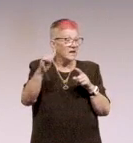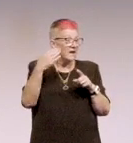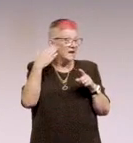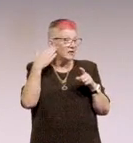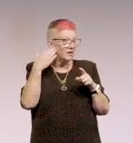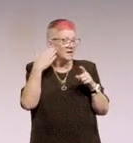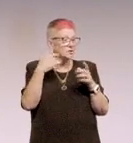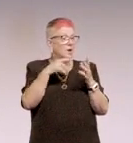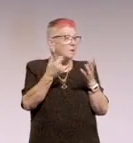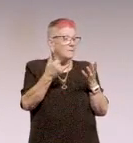memorise things.